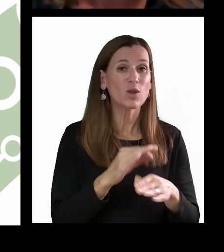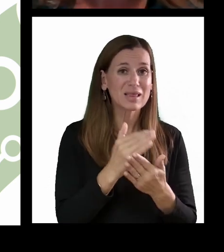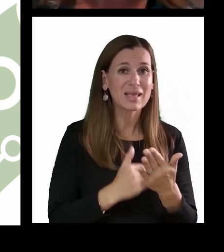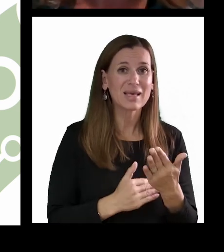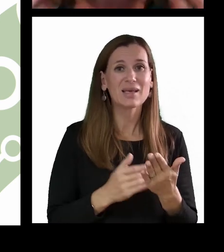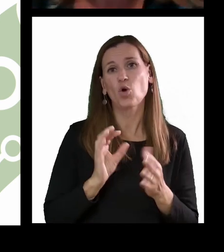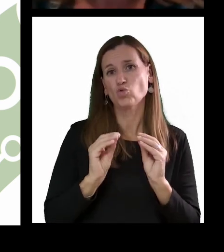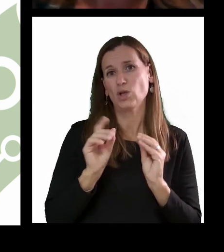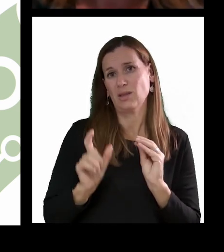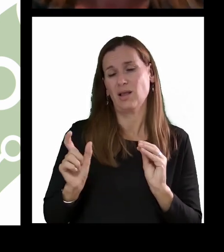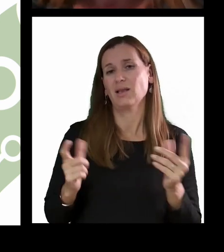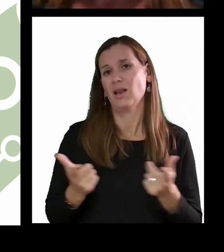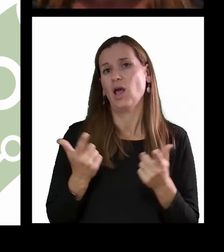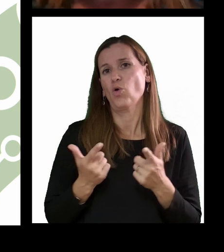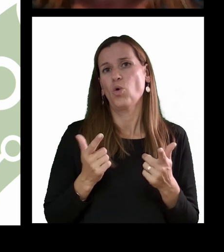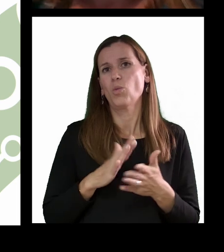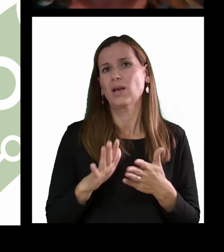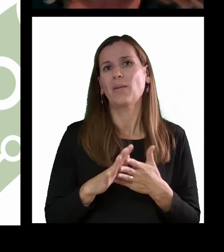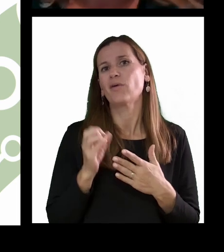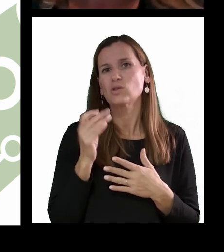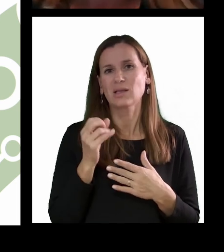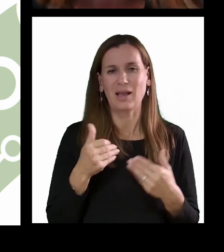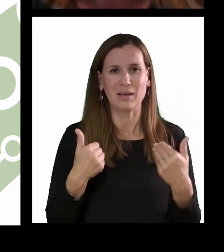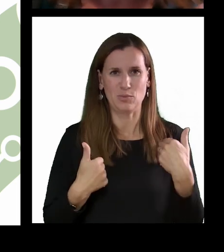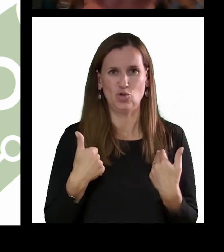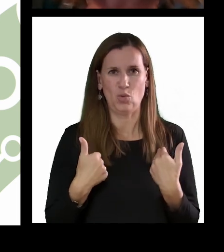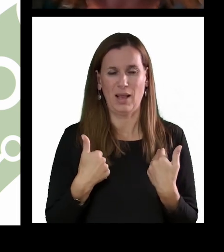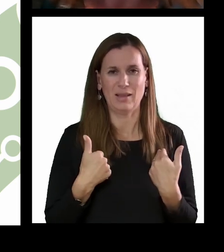life with their students practical example exercise.